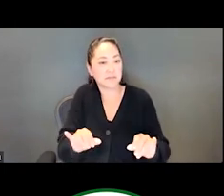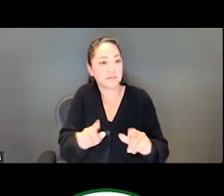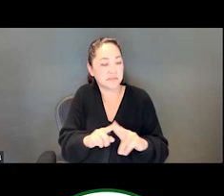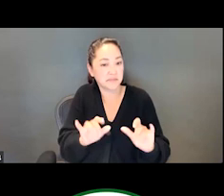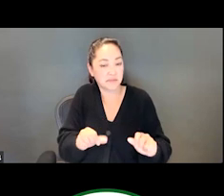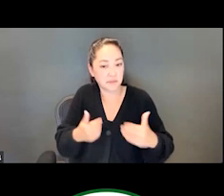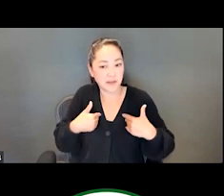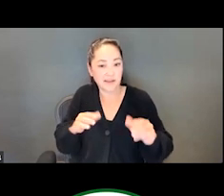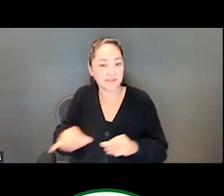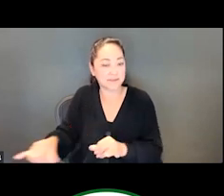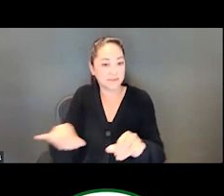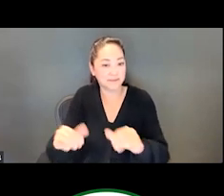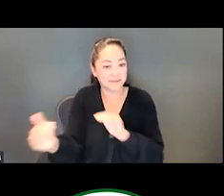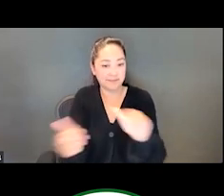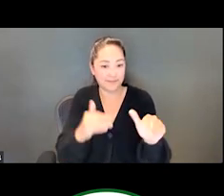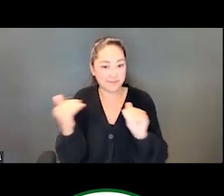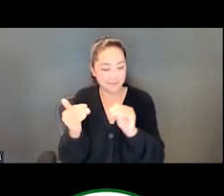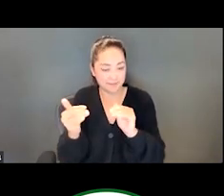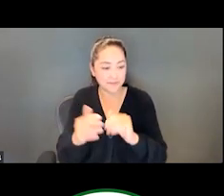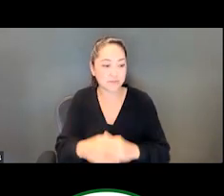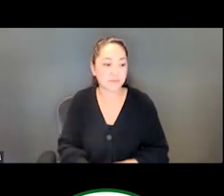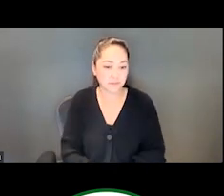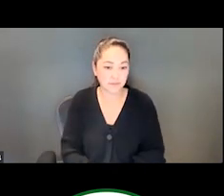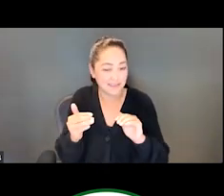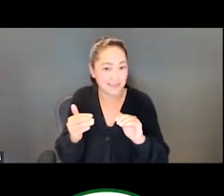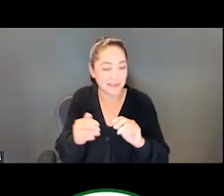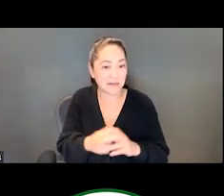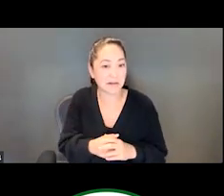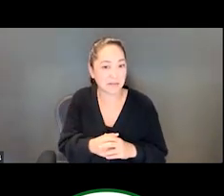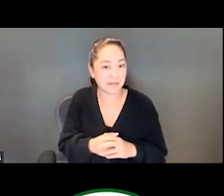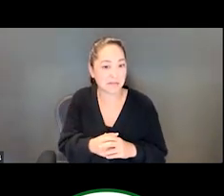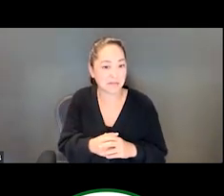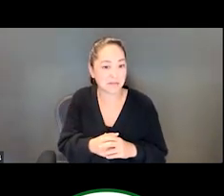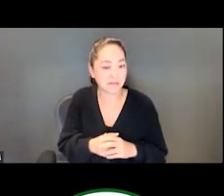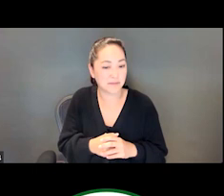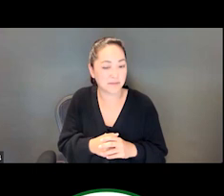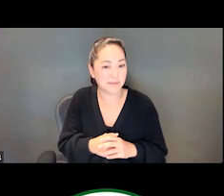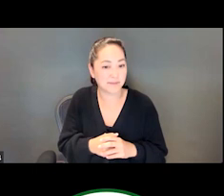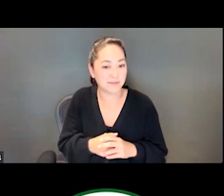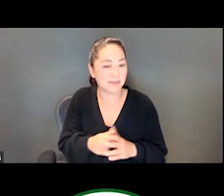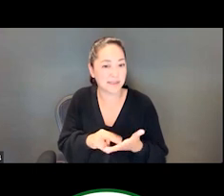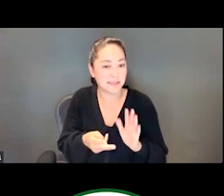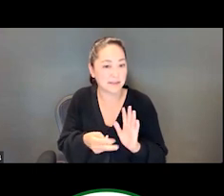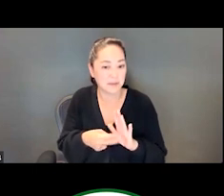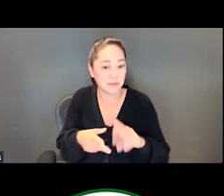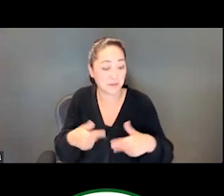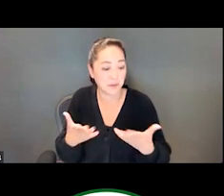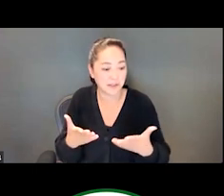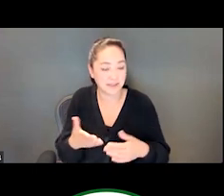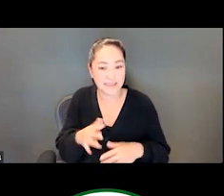In a nutshell, It just makes sure that whether you have a disability or not, you can do the